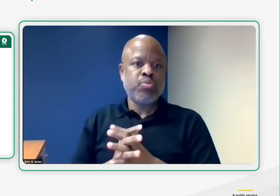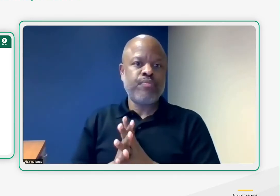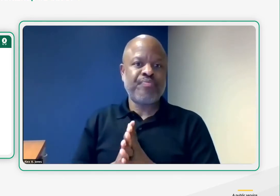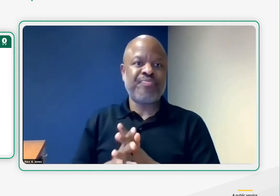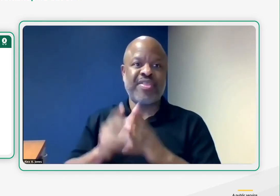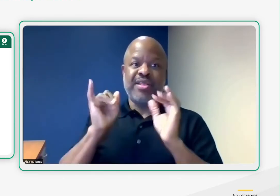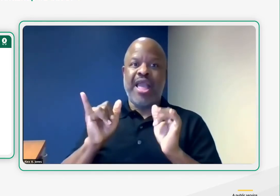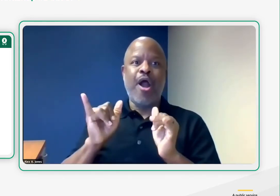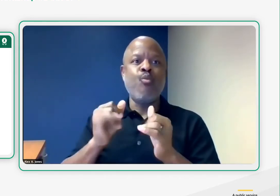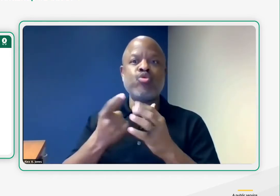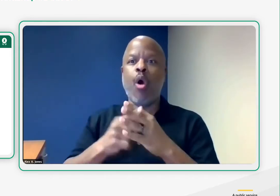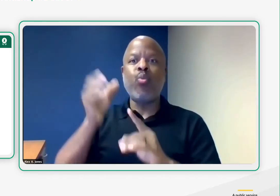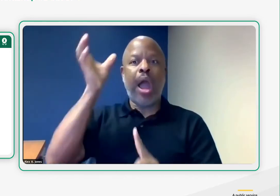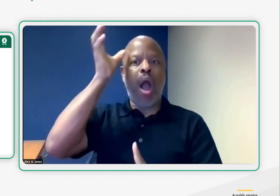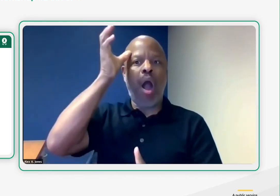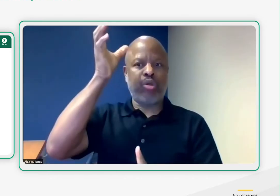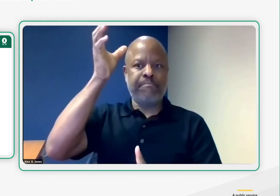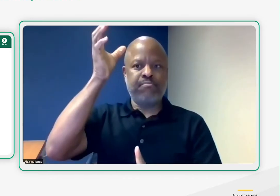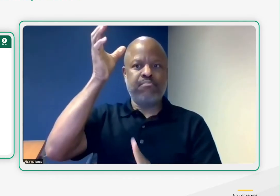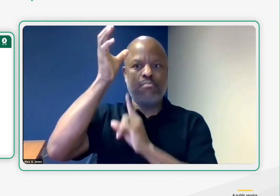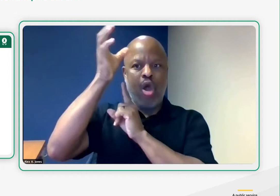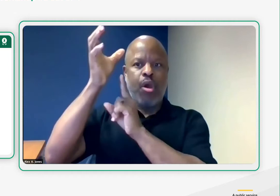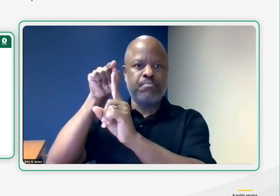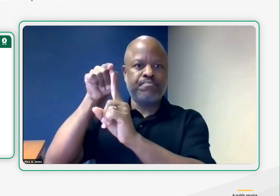So, now we're going to start up with this concept.